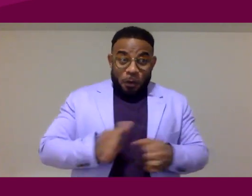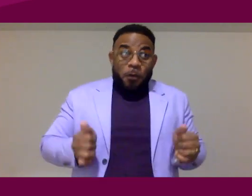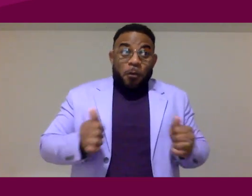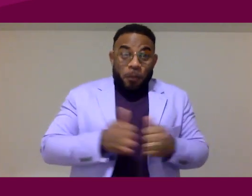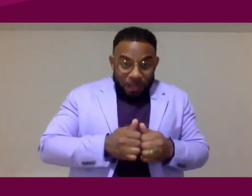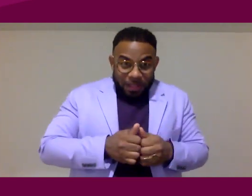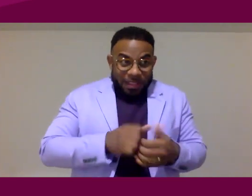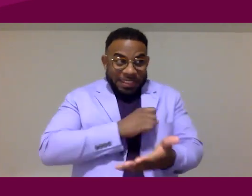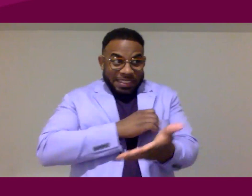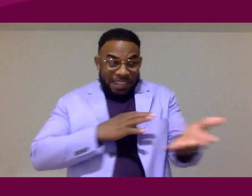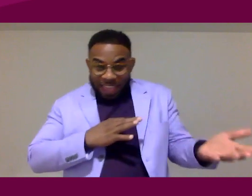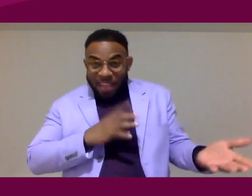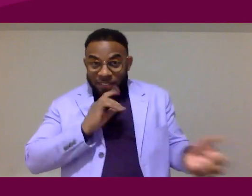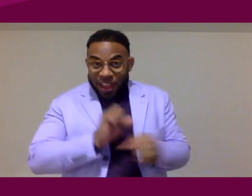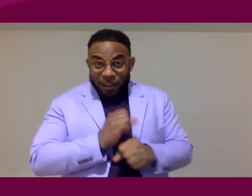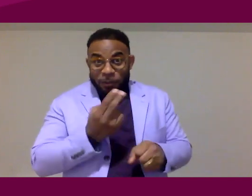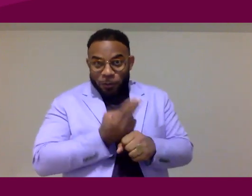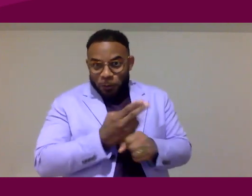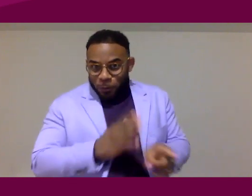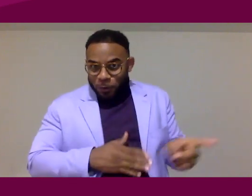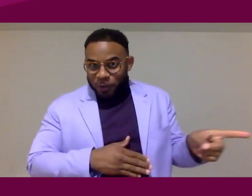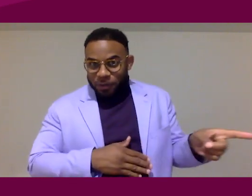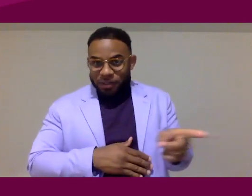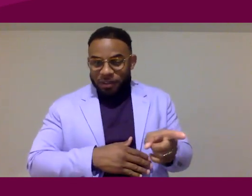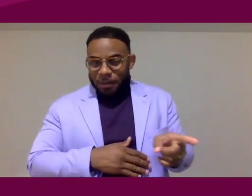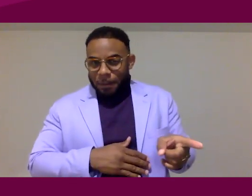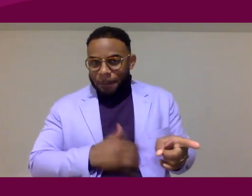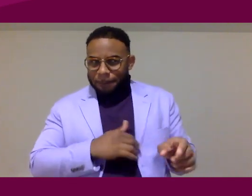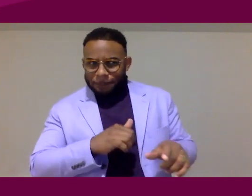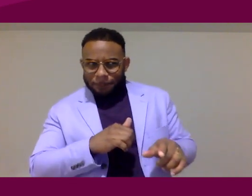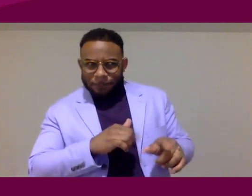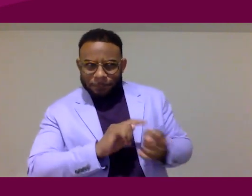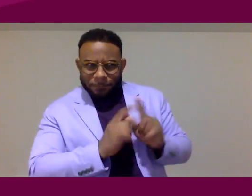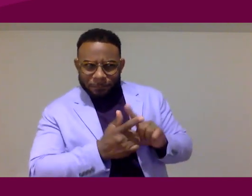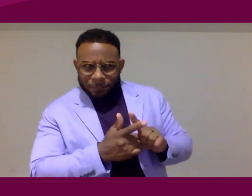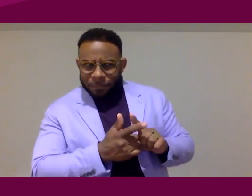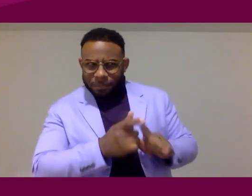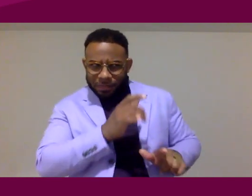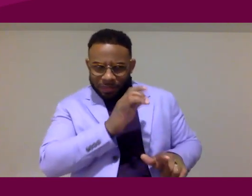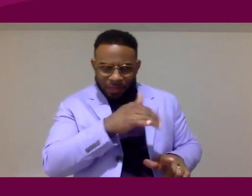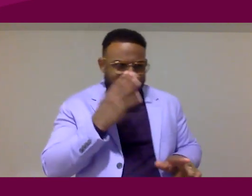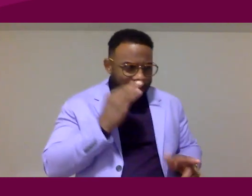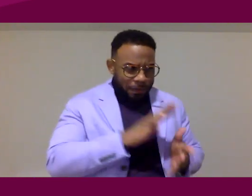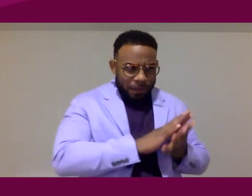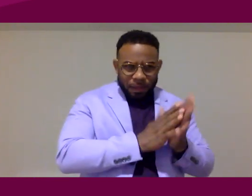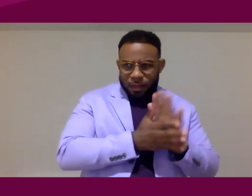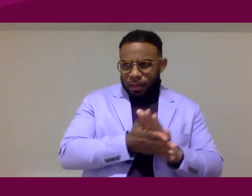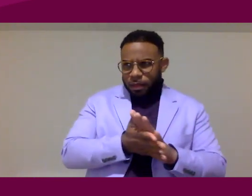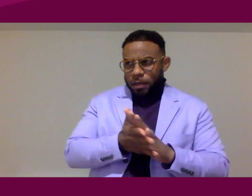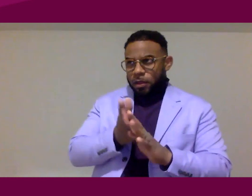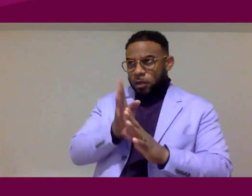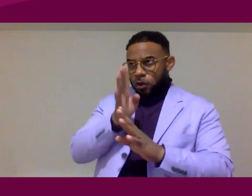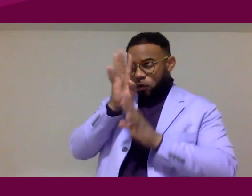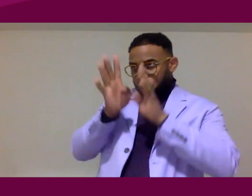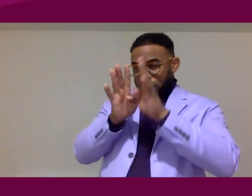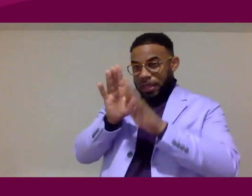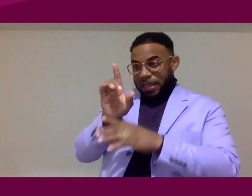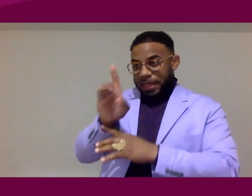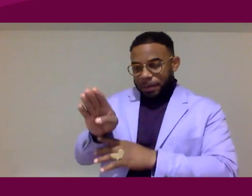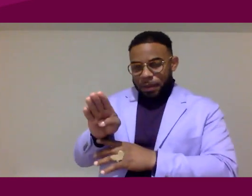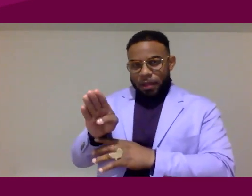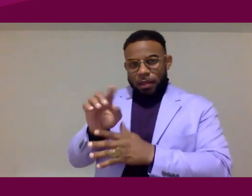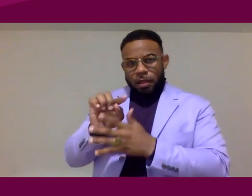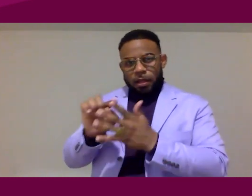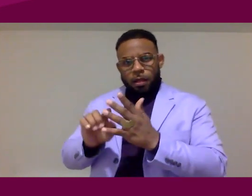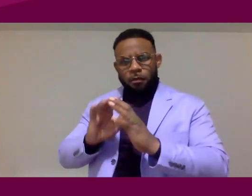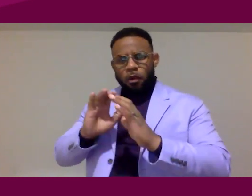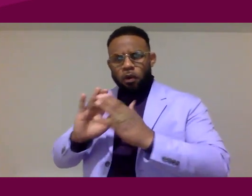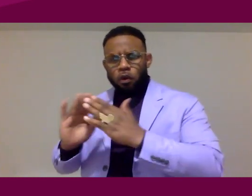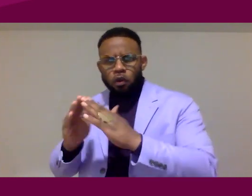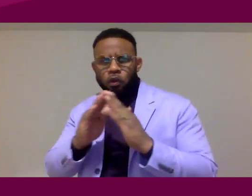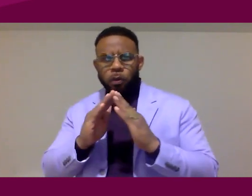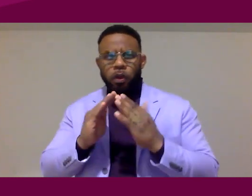staff, actual users, and I translated that into creating a database of community users